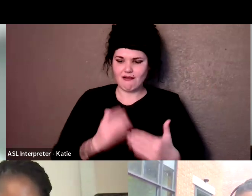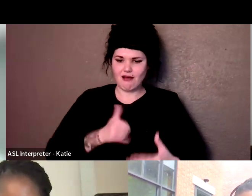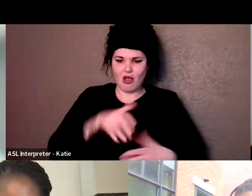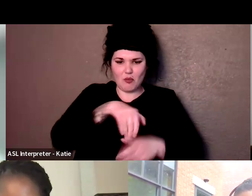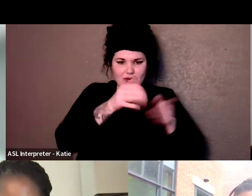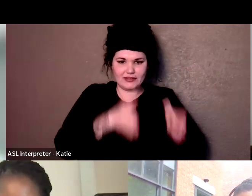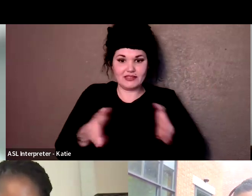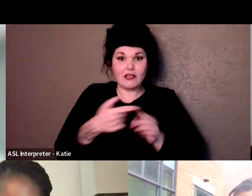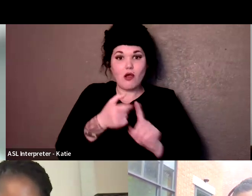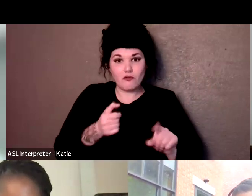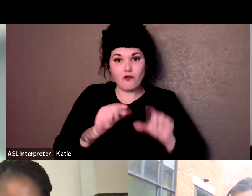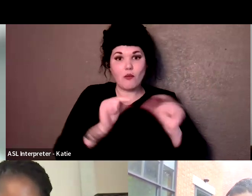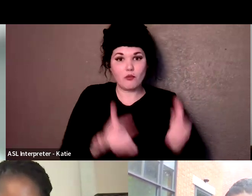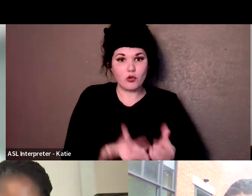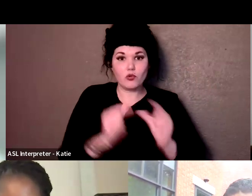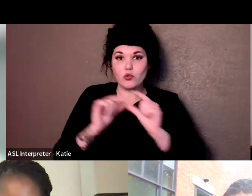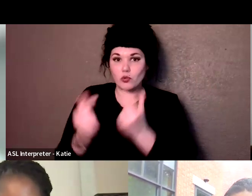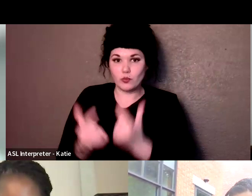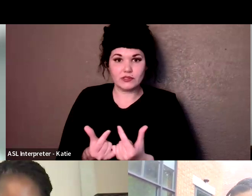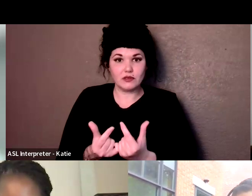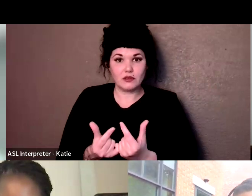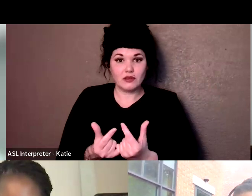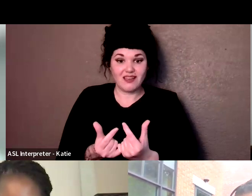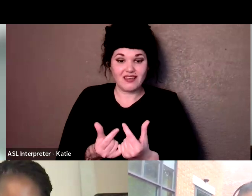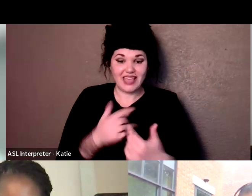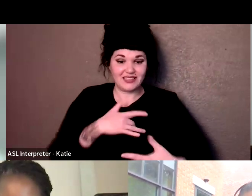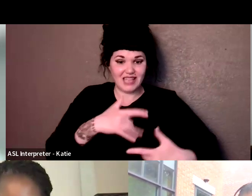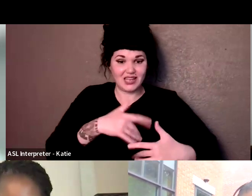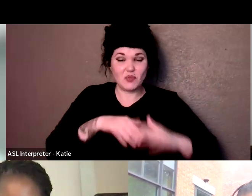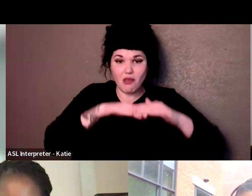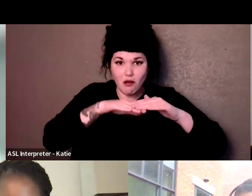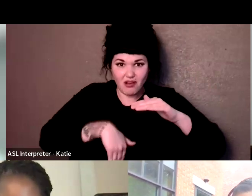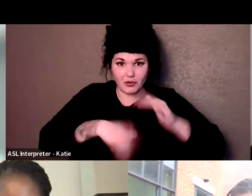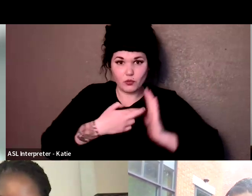have been the majority of under represented in health research in the past. And that is